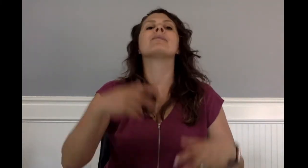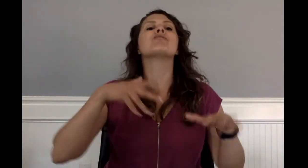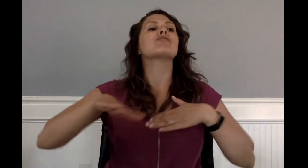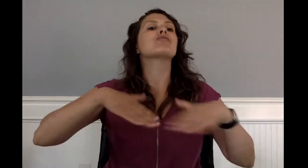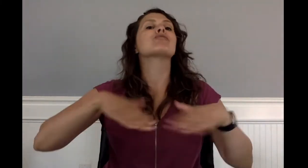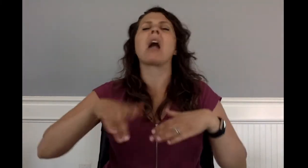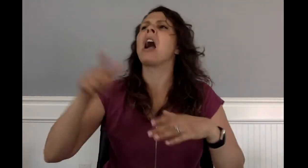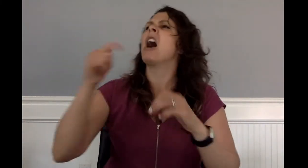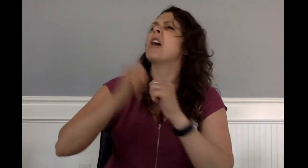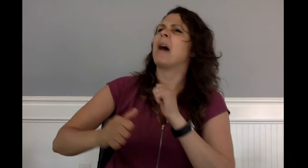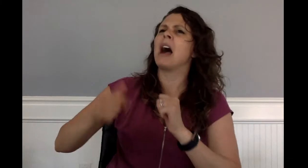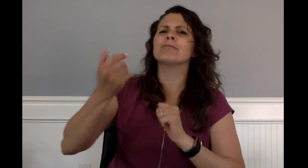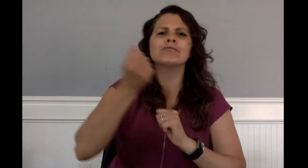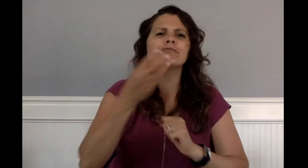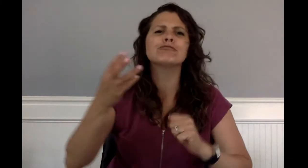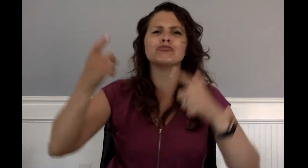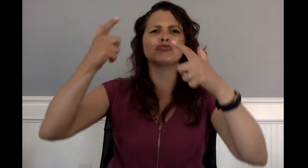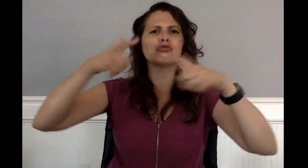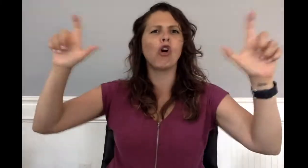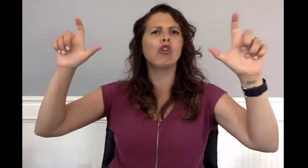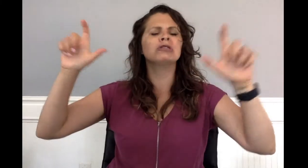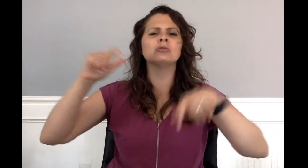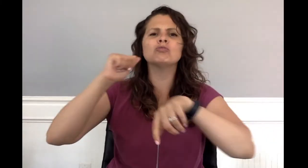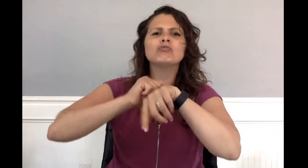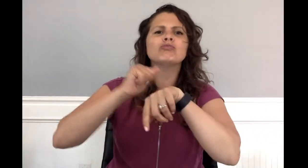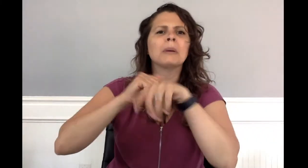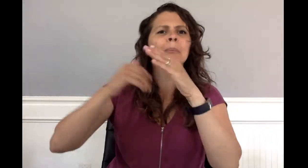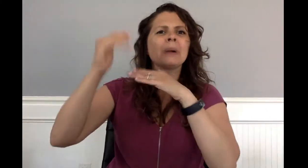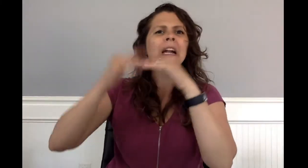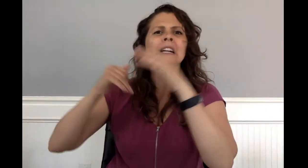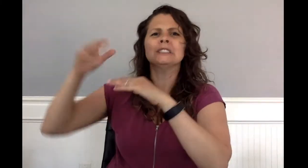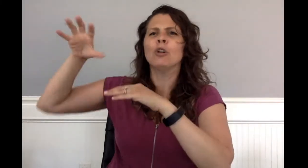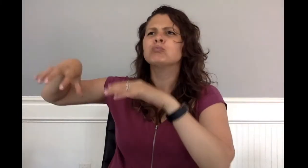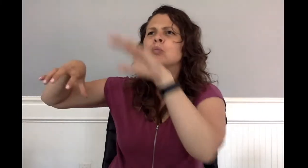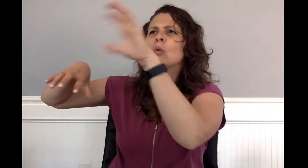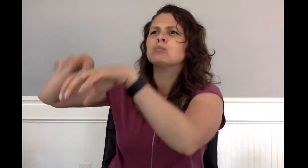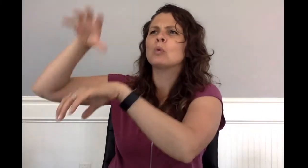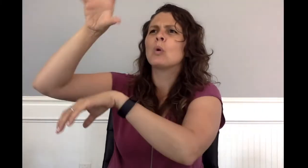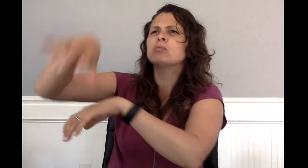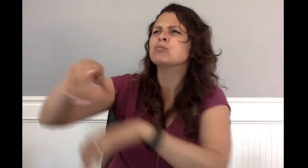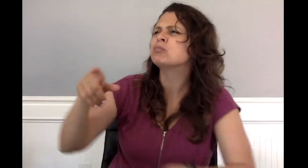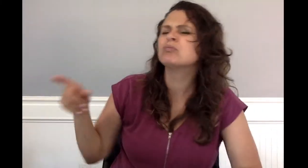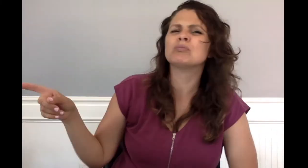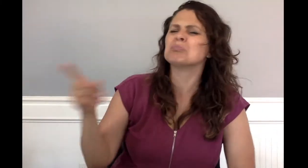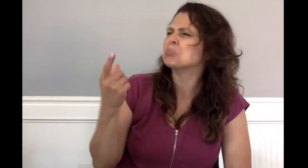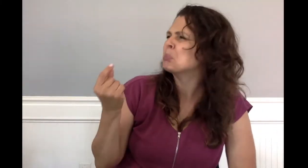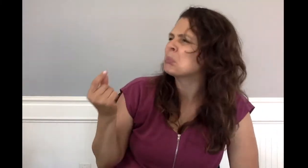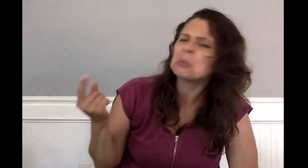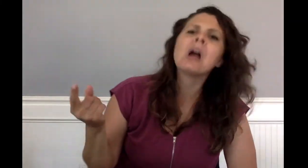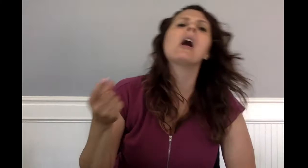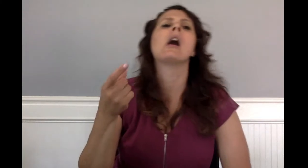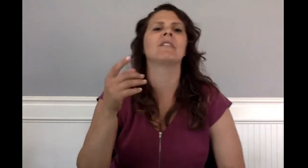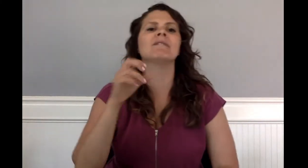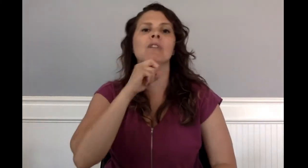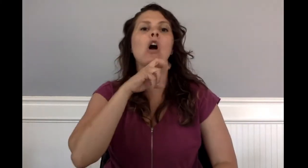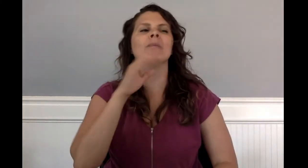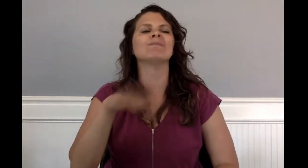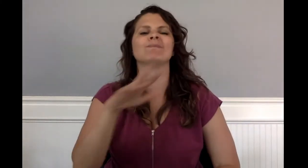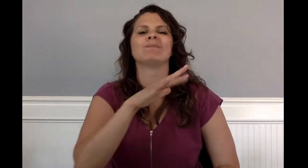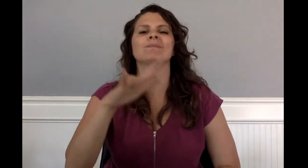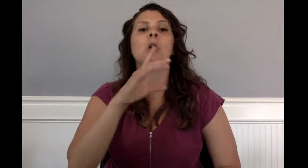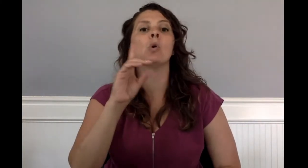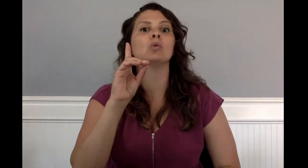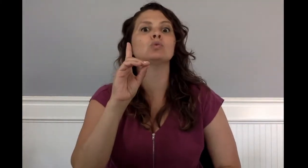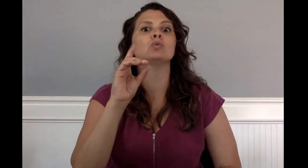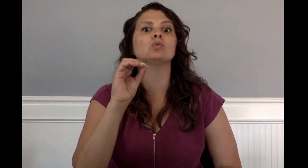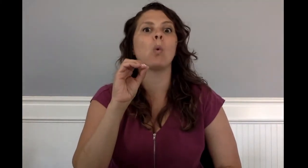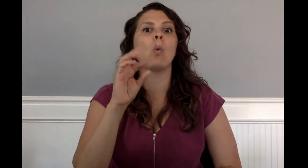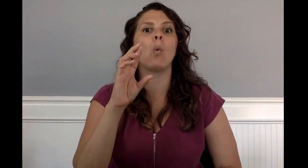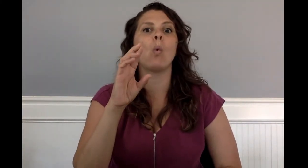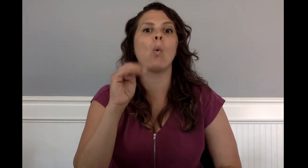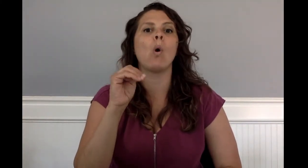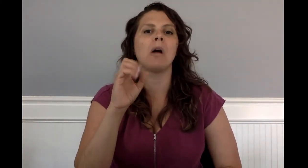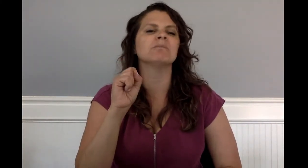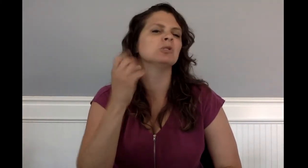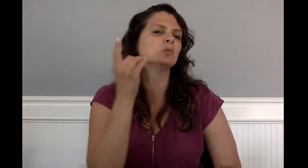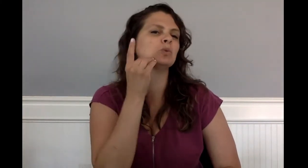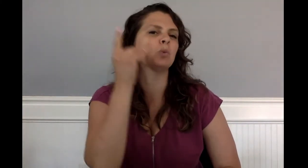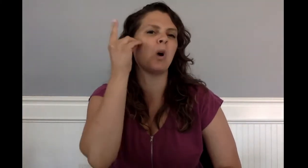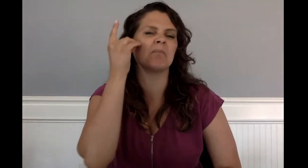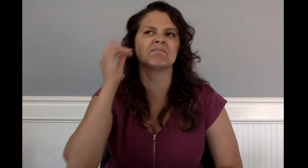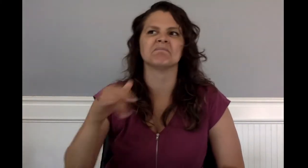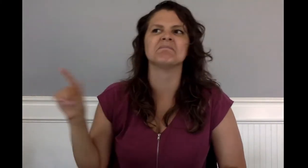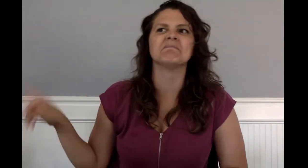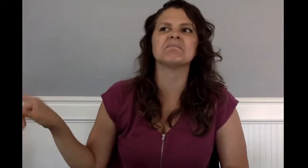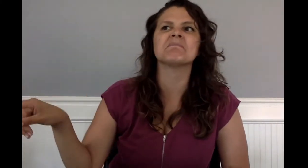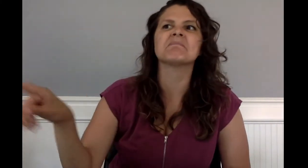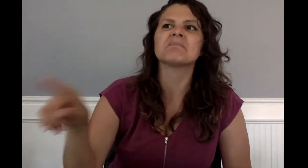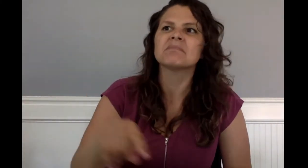They walked past several large stone buildings ringed the castle. “D-O-R-M-S, Dorms” Frog said.